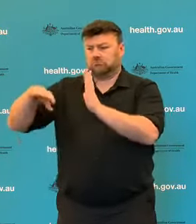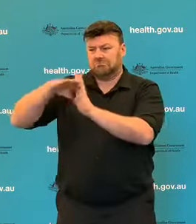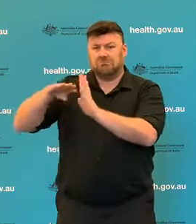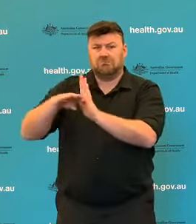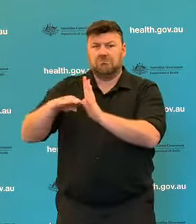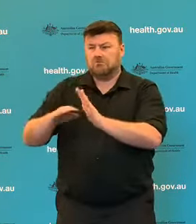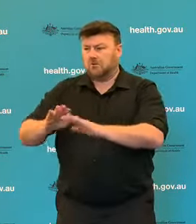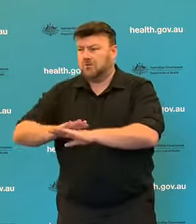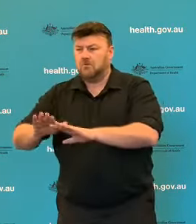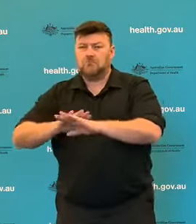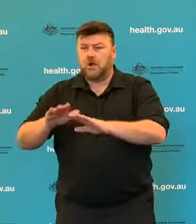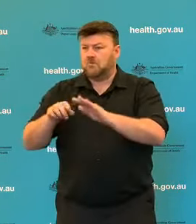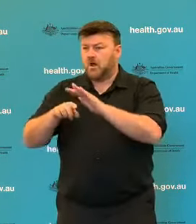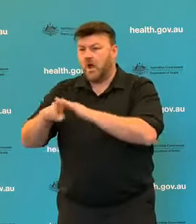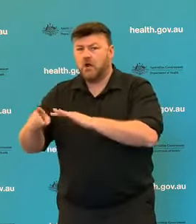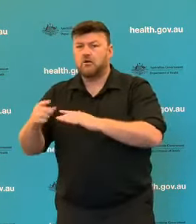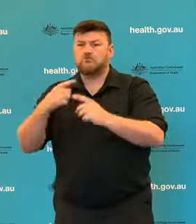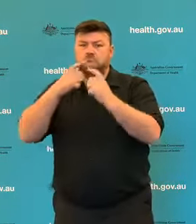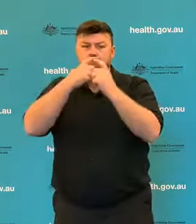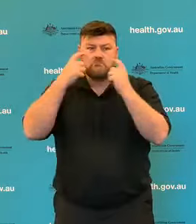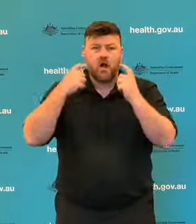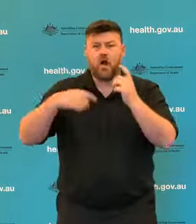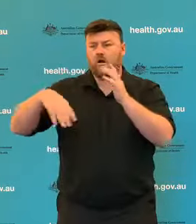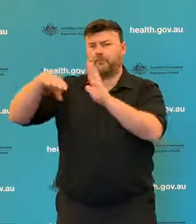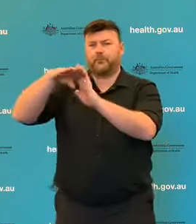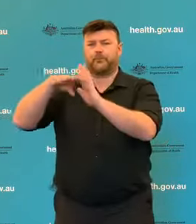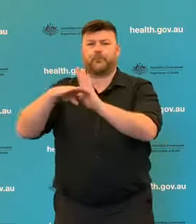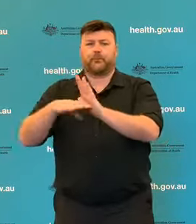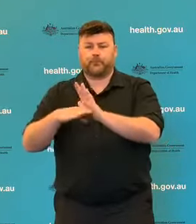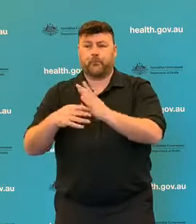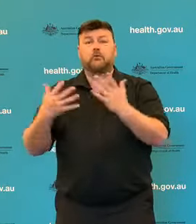in Melbourne and across Victoria. And the personal responsibilities that the vast